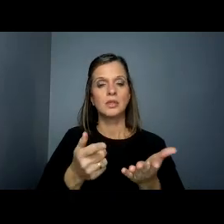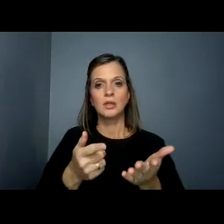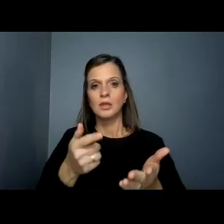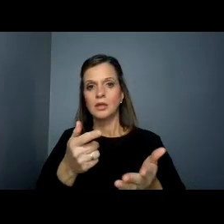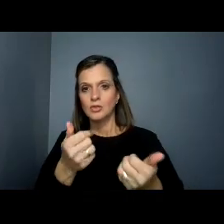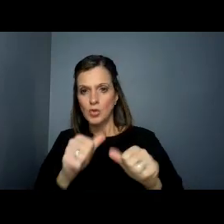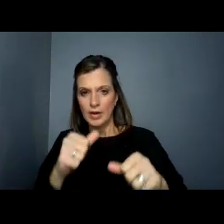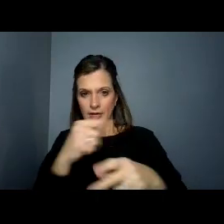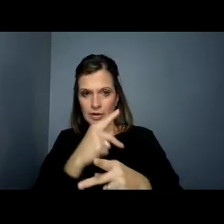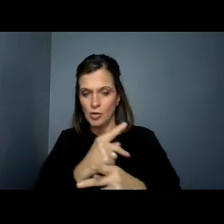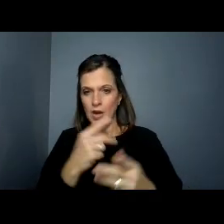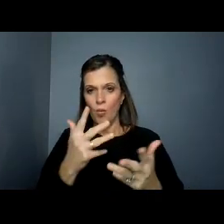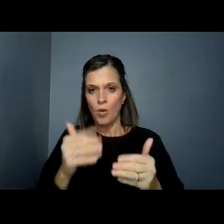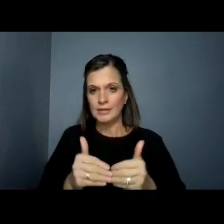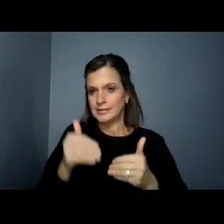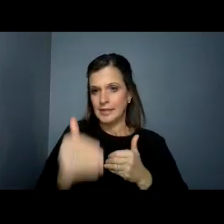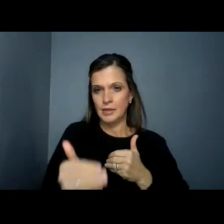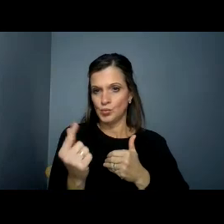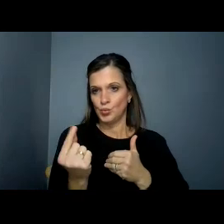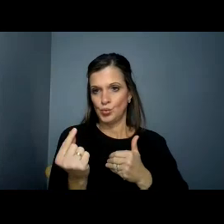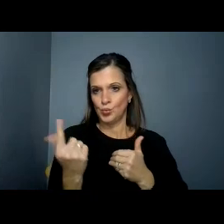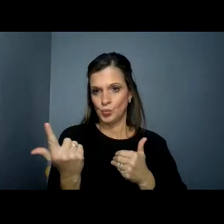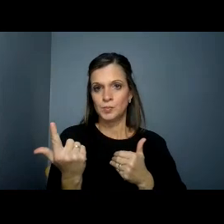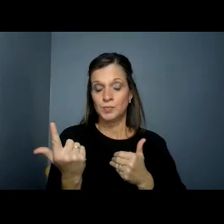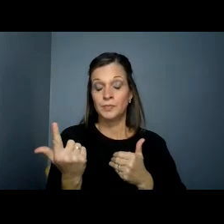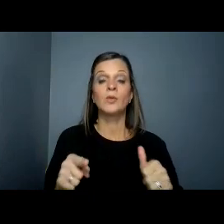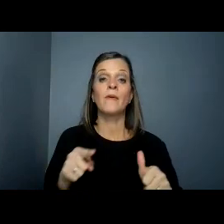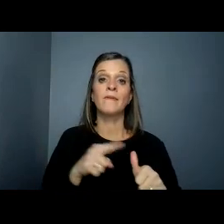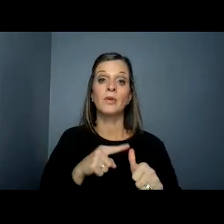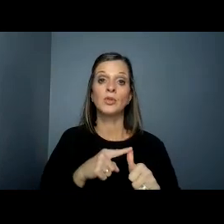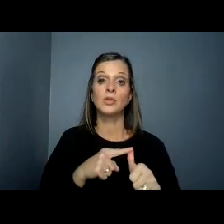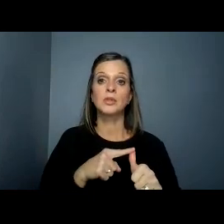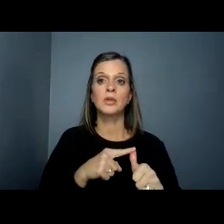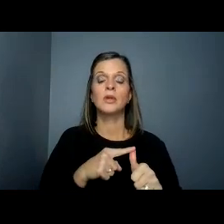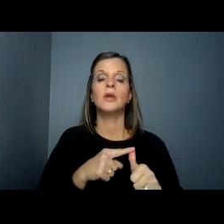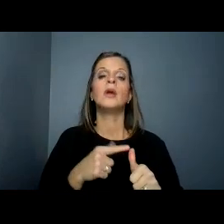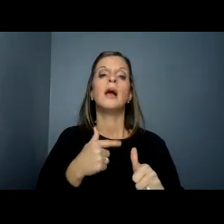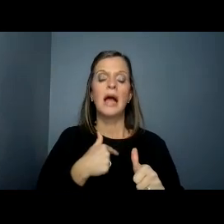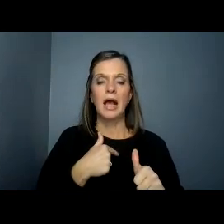So one of the first things we do we find out. Well, I'll examine the ear and I'll say OK.